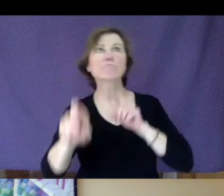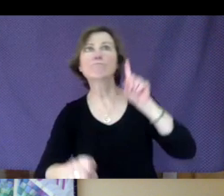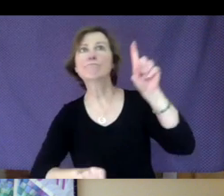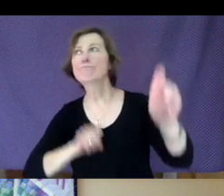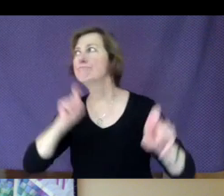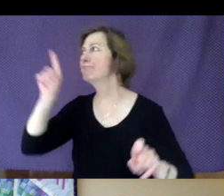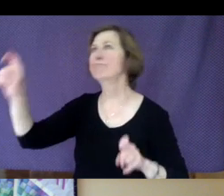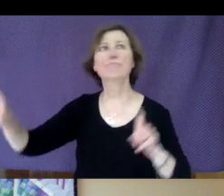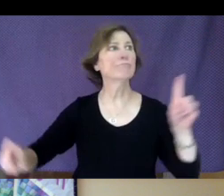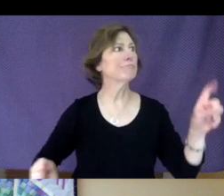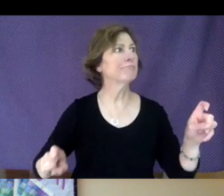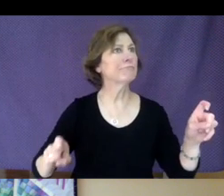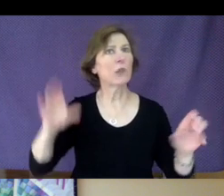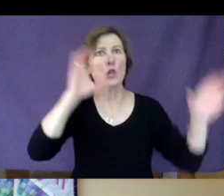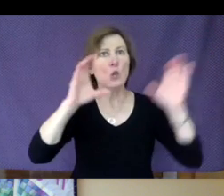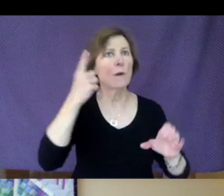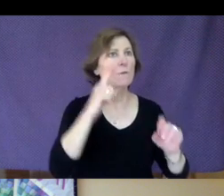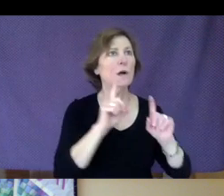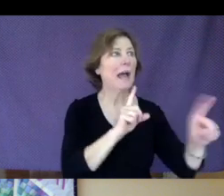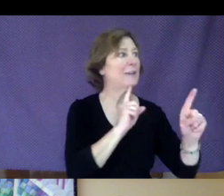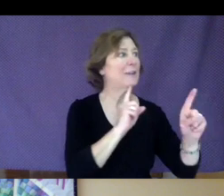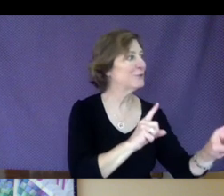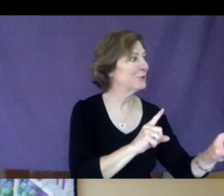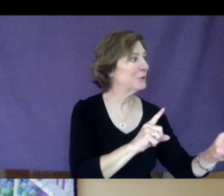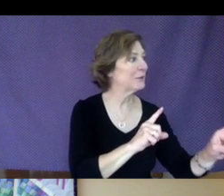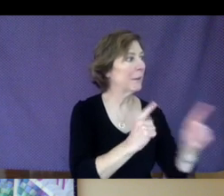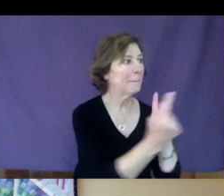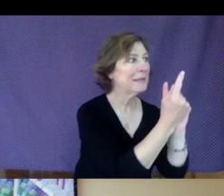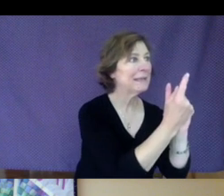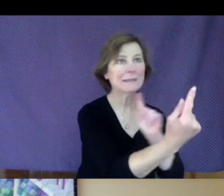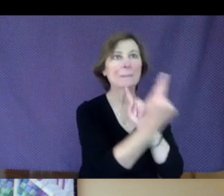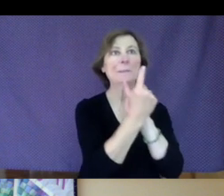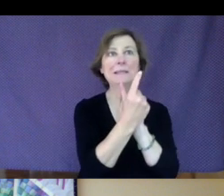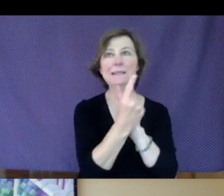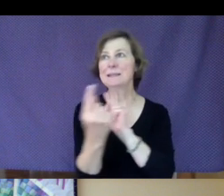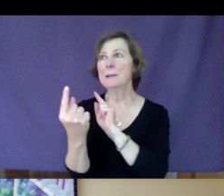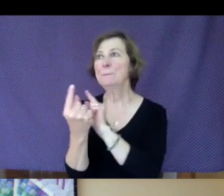seek answers meet people and grab opportunities